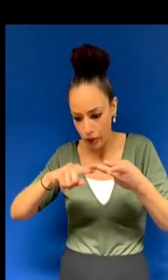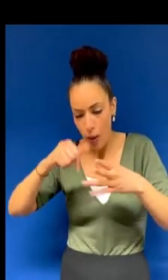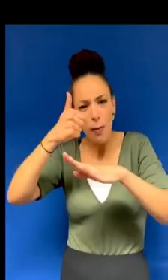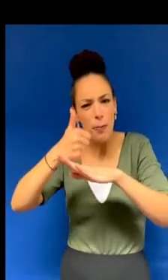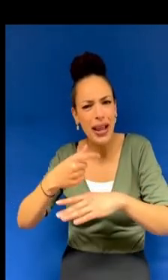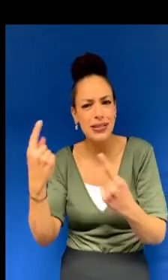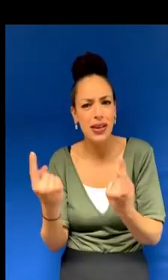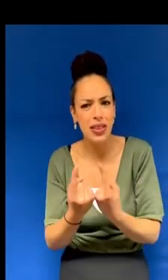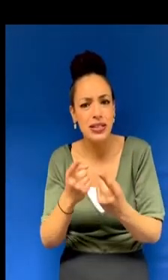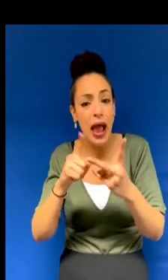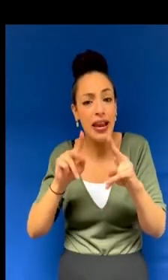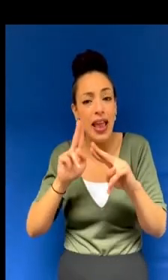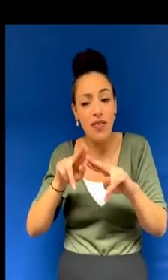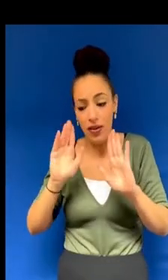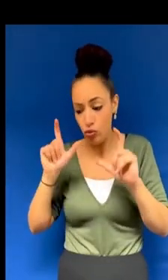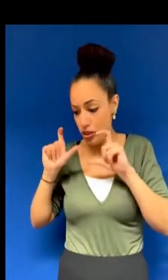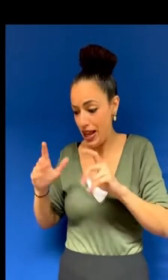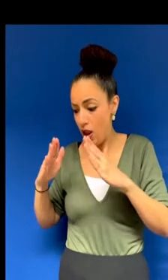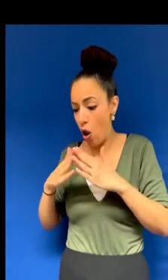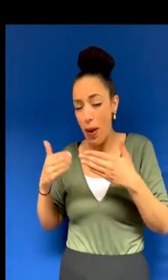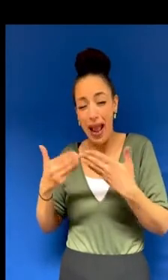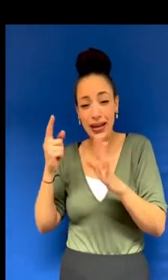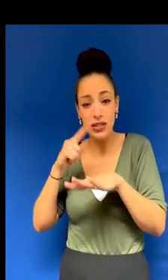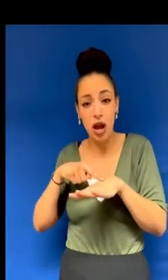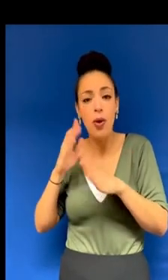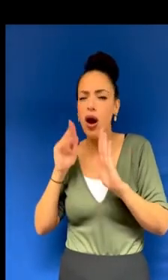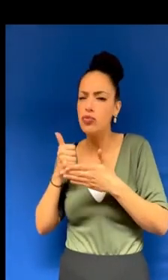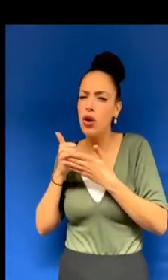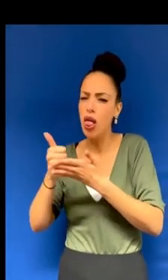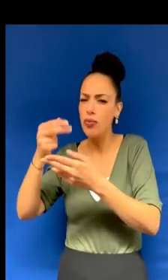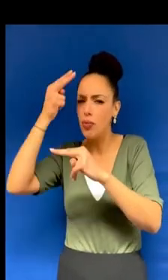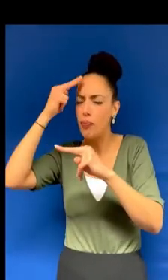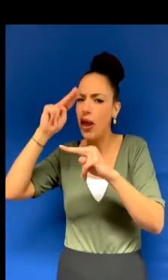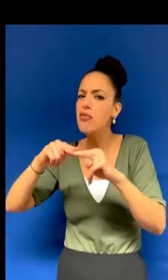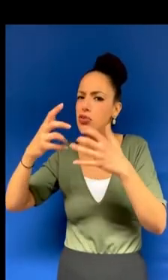if we want children to go back to school and to study well, we need to provide for them,